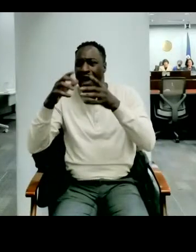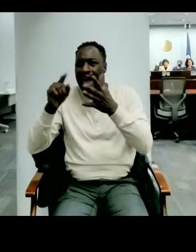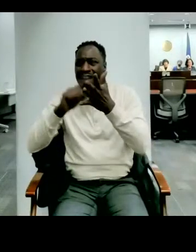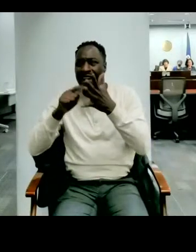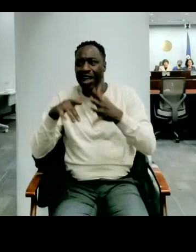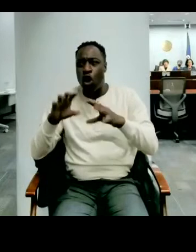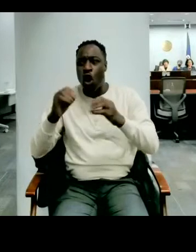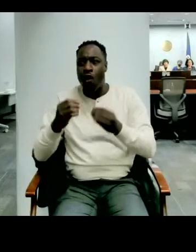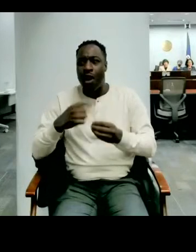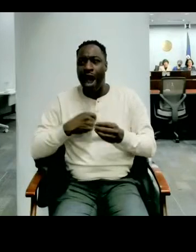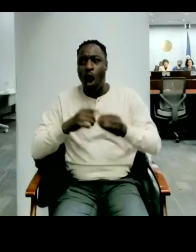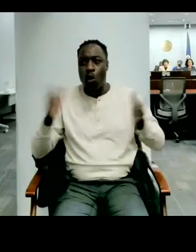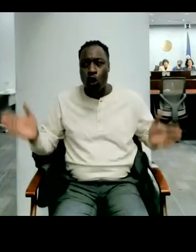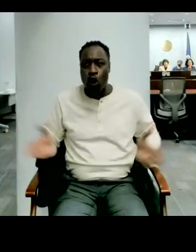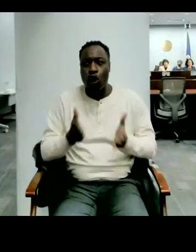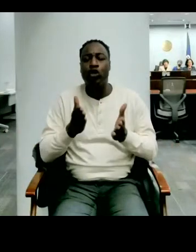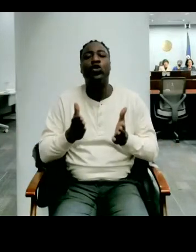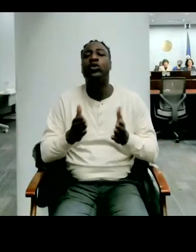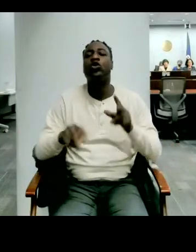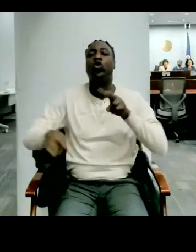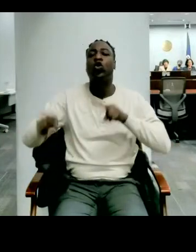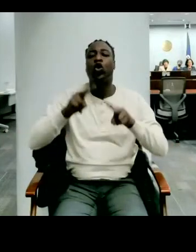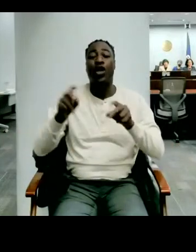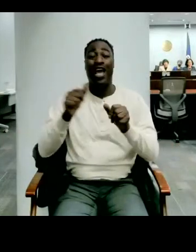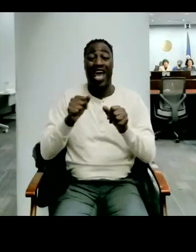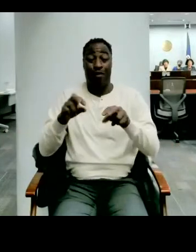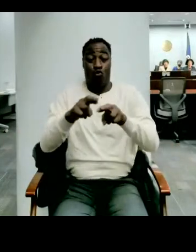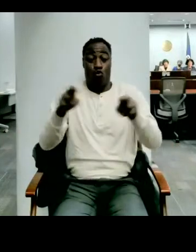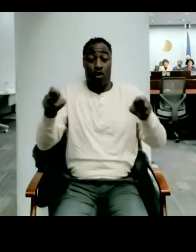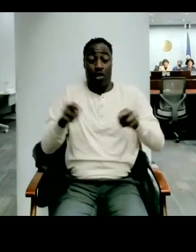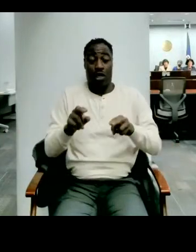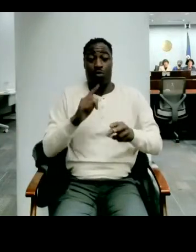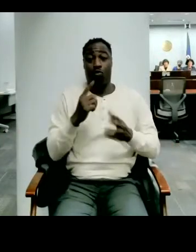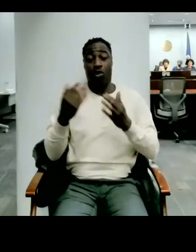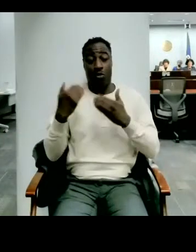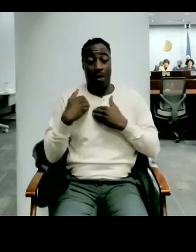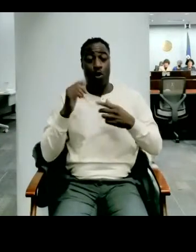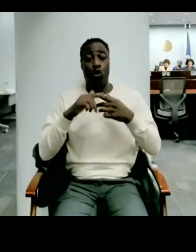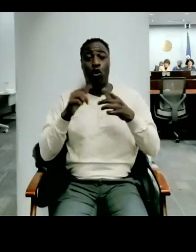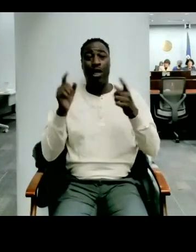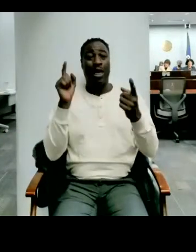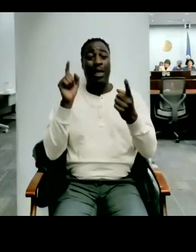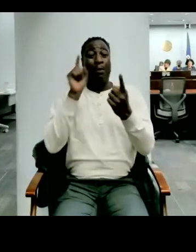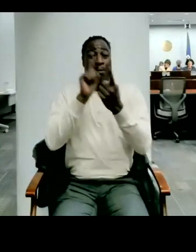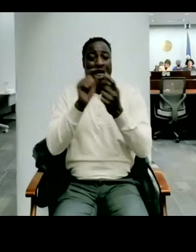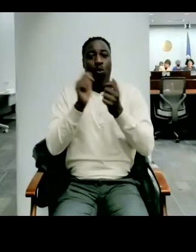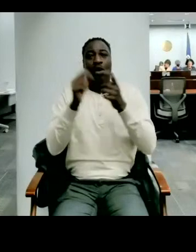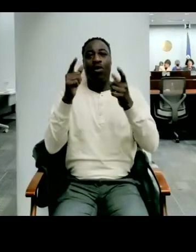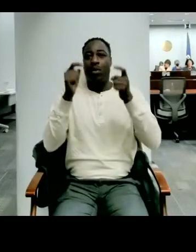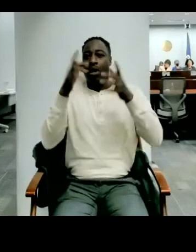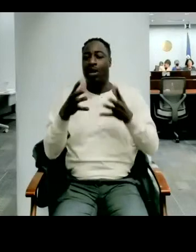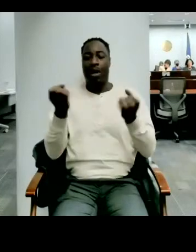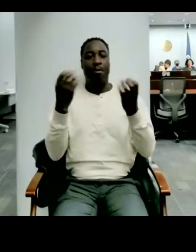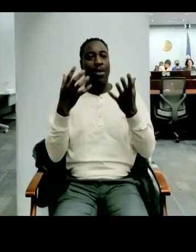I would encourage you look at every Region to be able to meet with the manager bar, because I think too often a misunderstanding of why